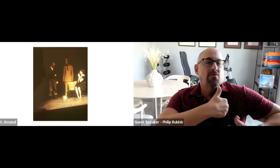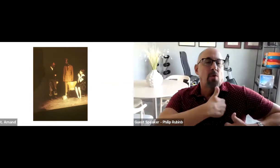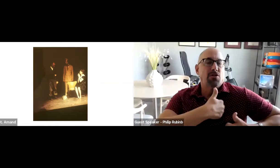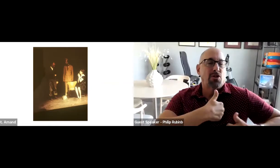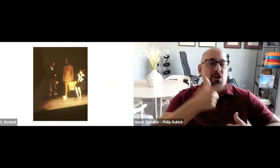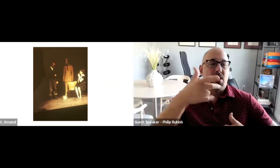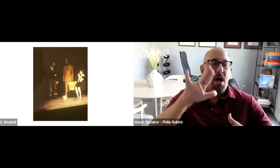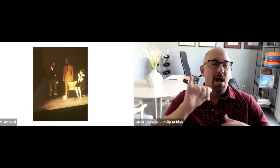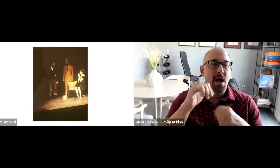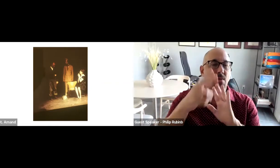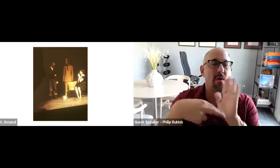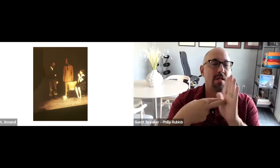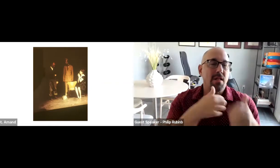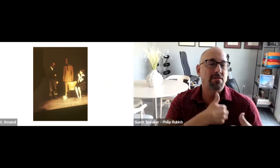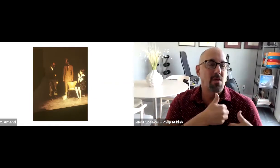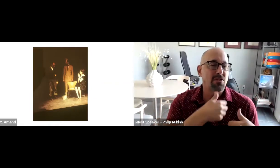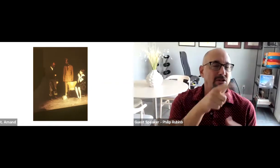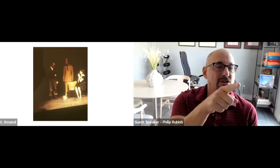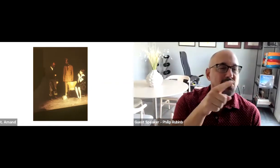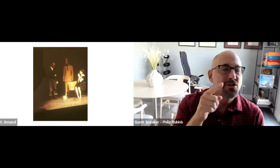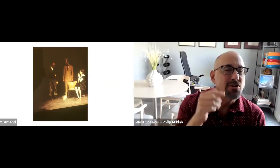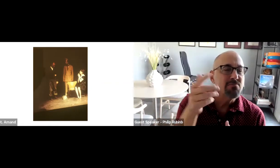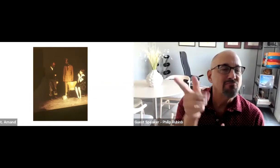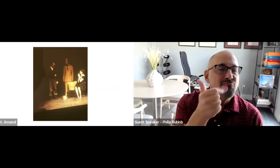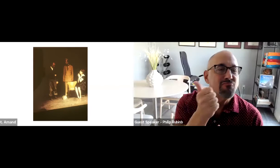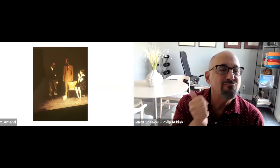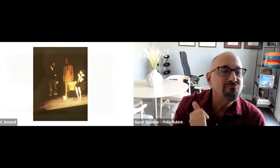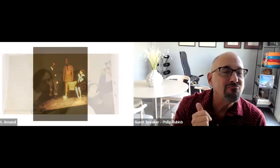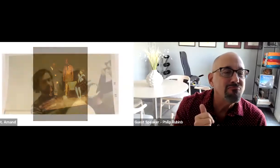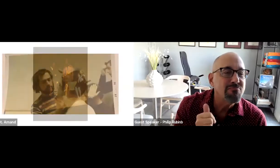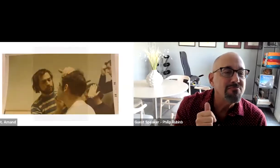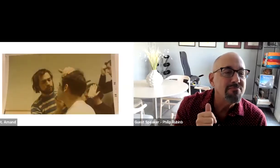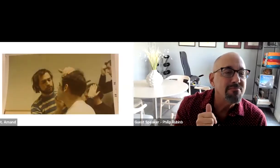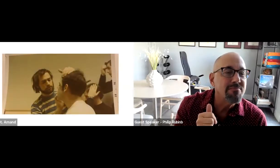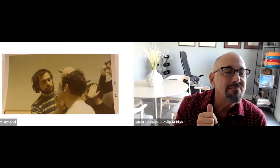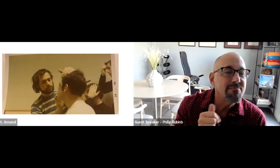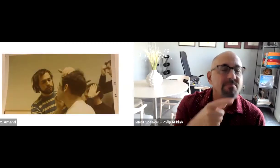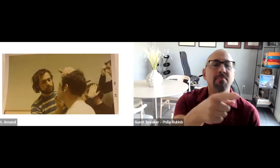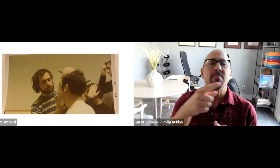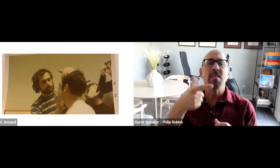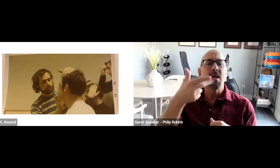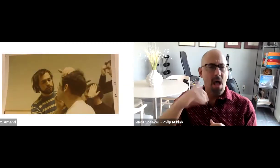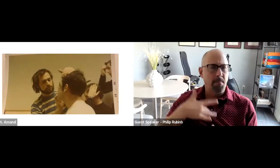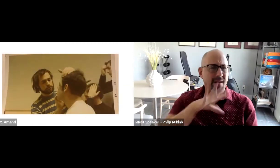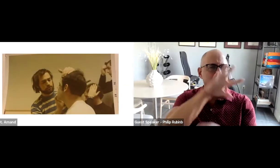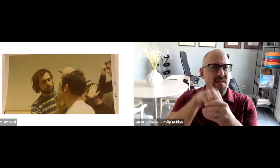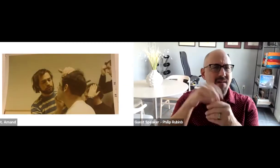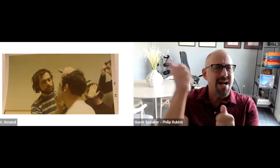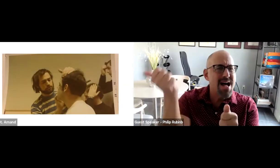Heh heh heh! All right, let's see. And then this one, there's a story about a soldier, and he was the lover of the soldier,